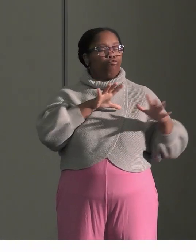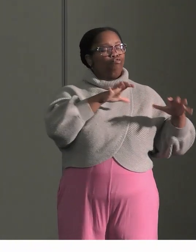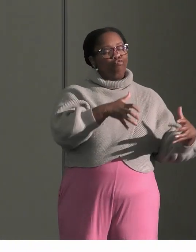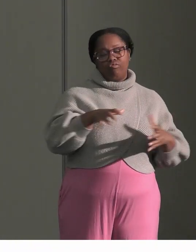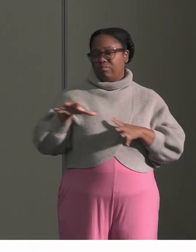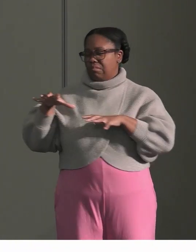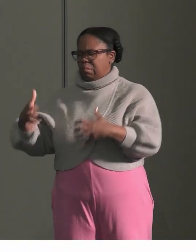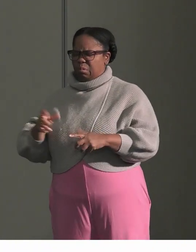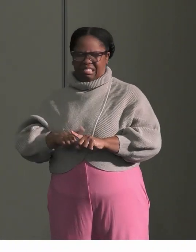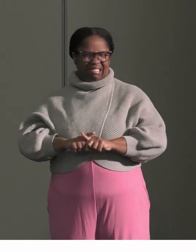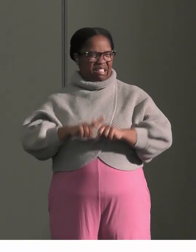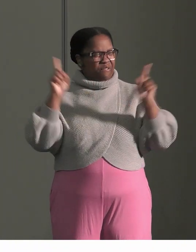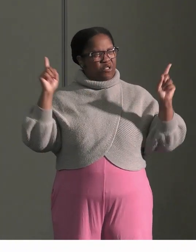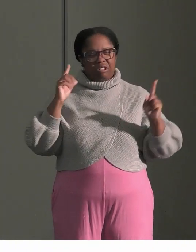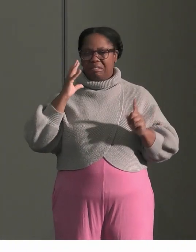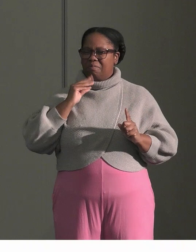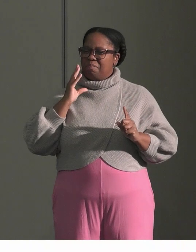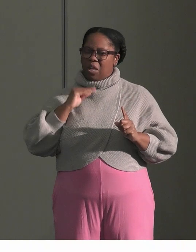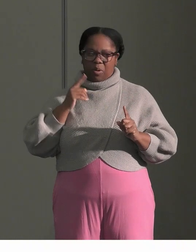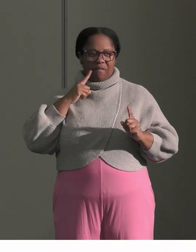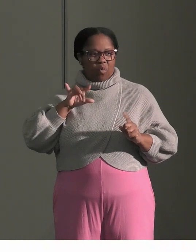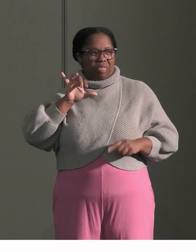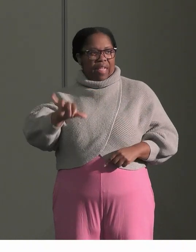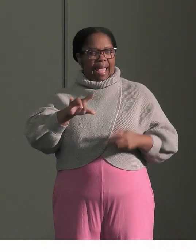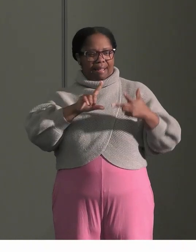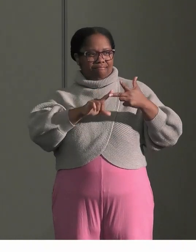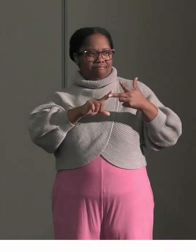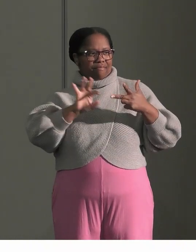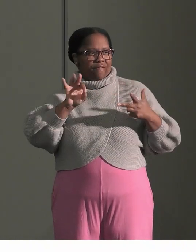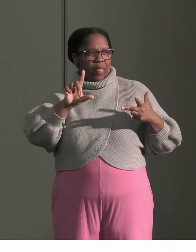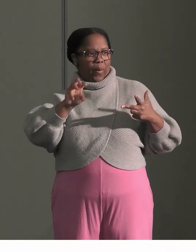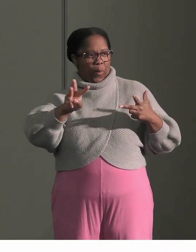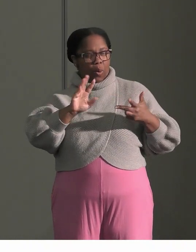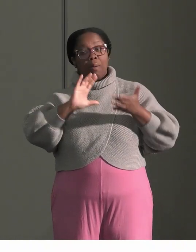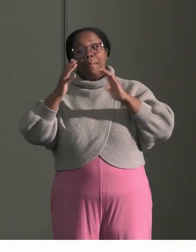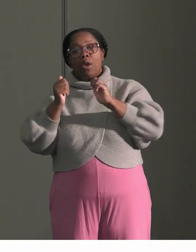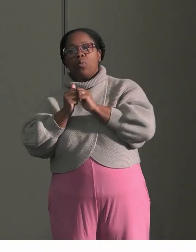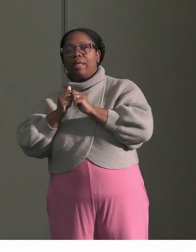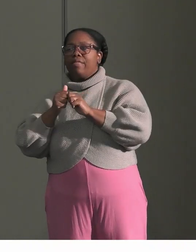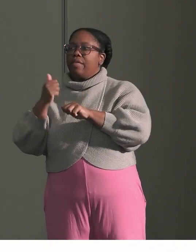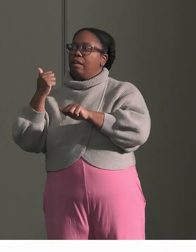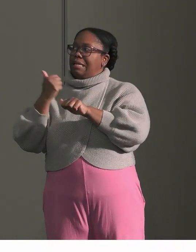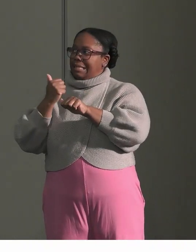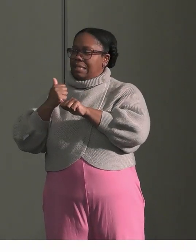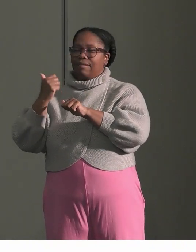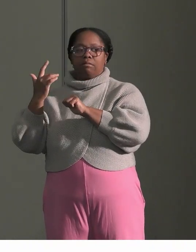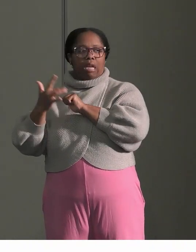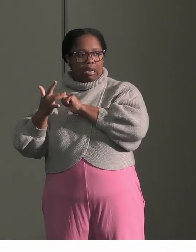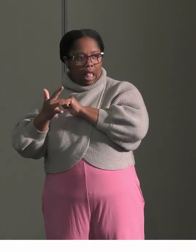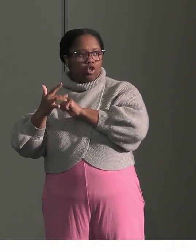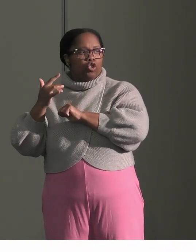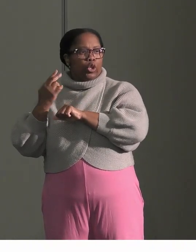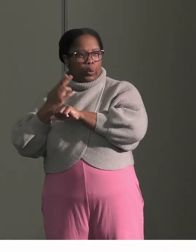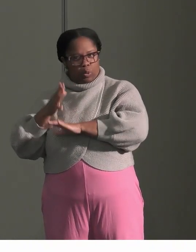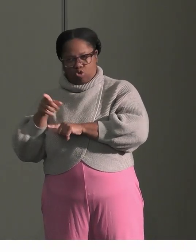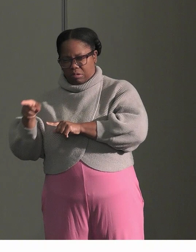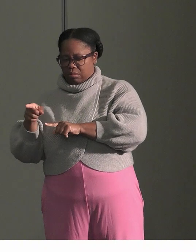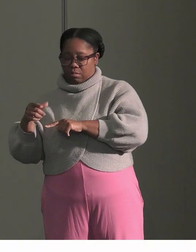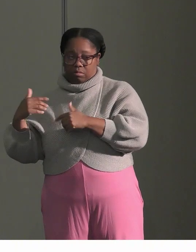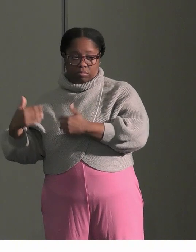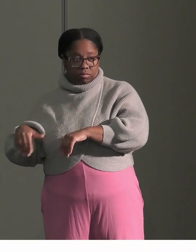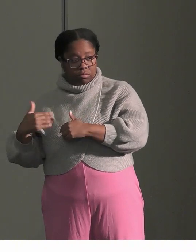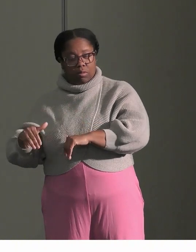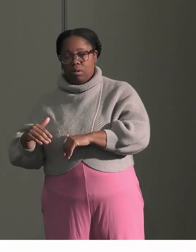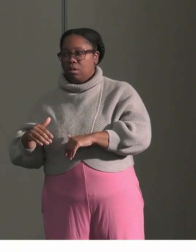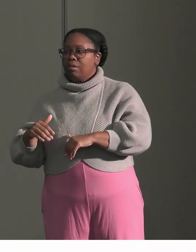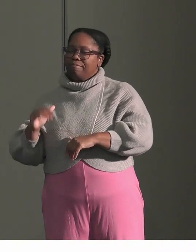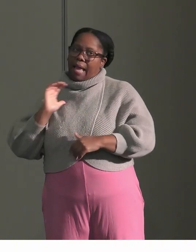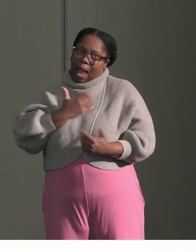our Gen Pop users on the flow versus the assistive technology users that our other hypothesis answers